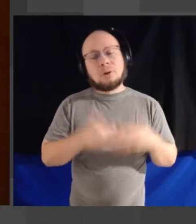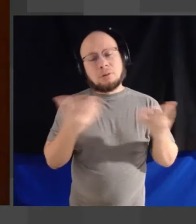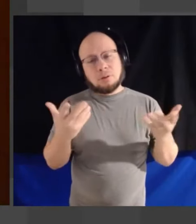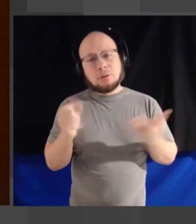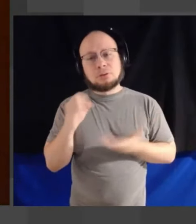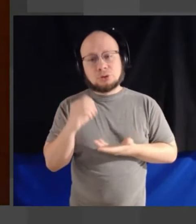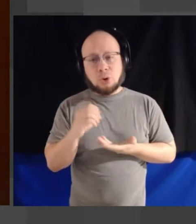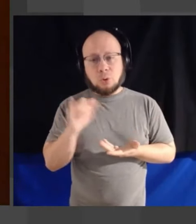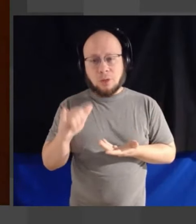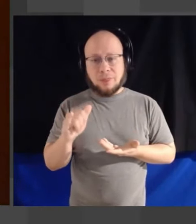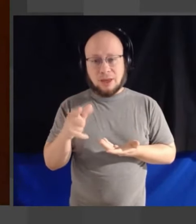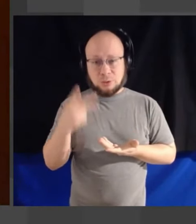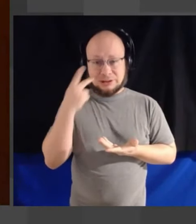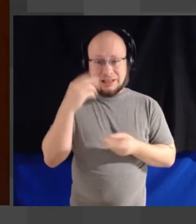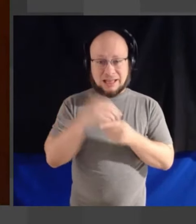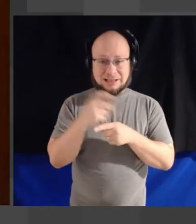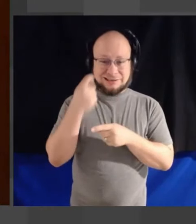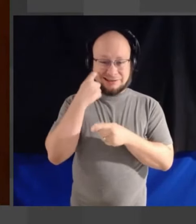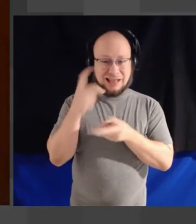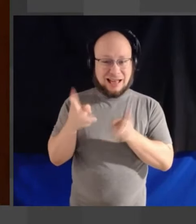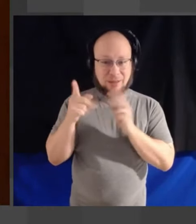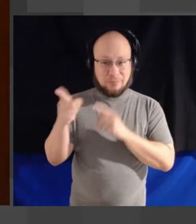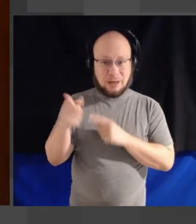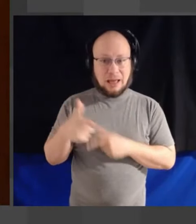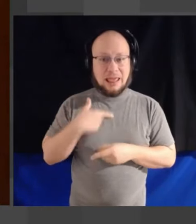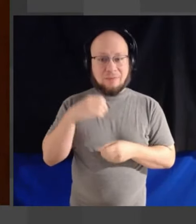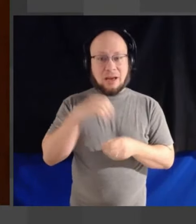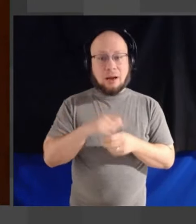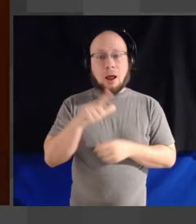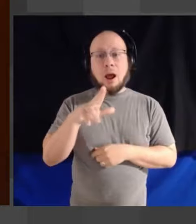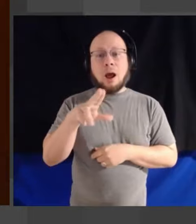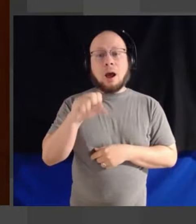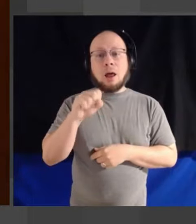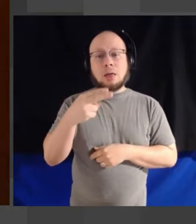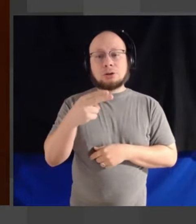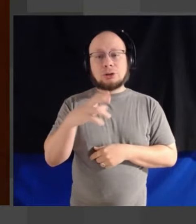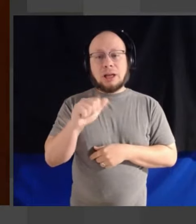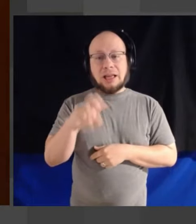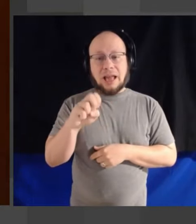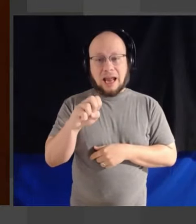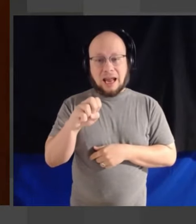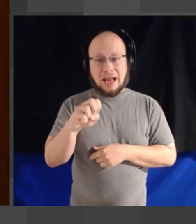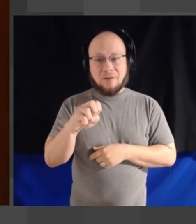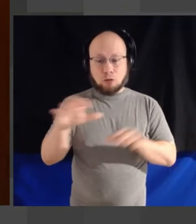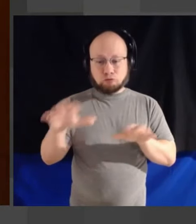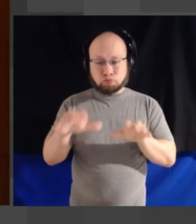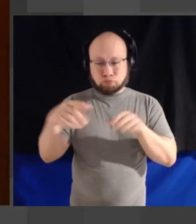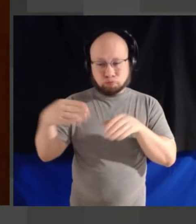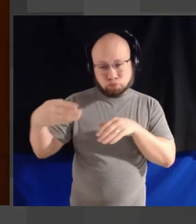LIKE WITH THE BEES. YES. THEY ARE SO INDIVIDUAL.